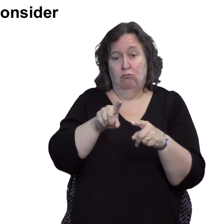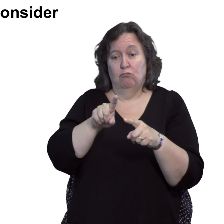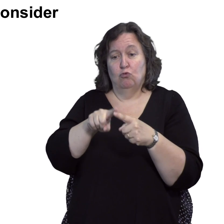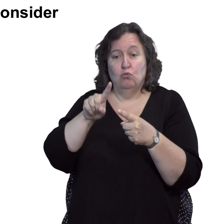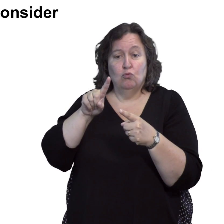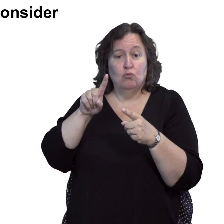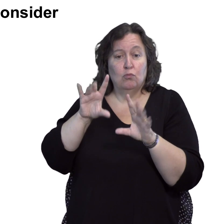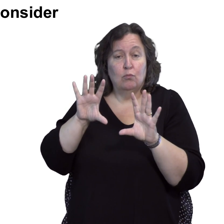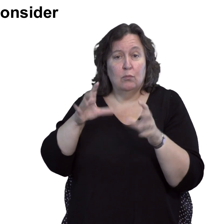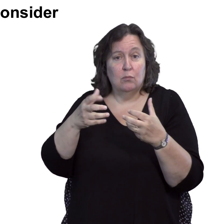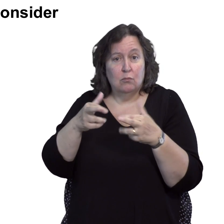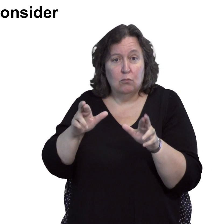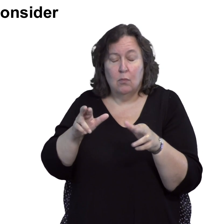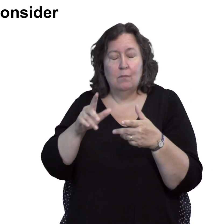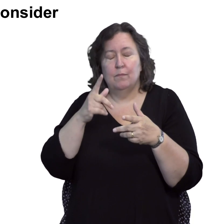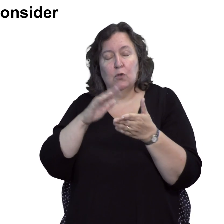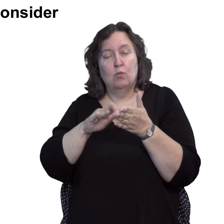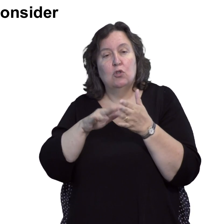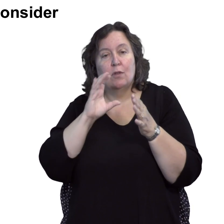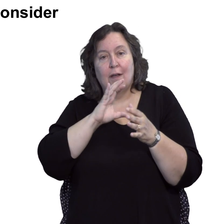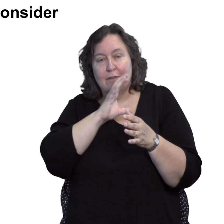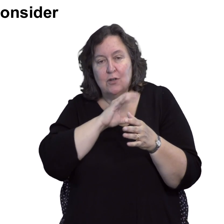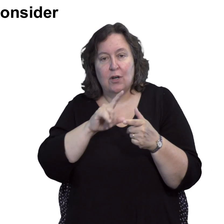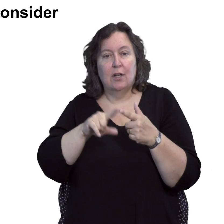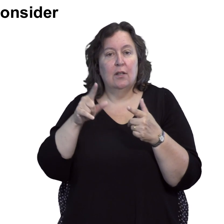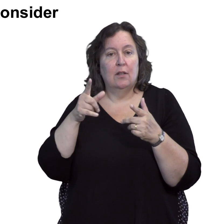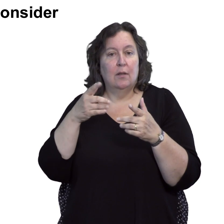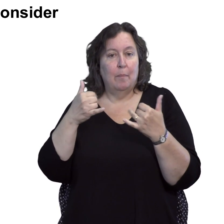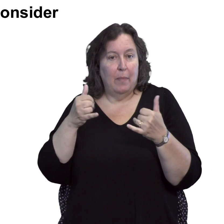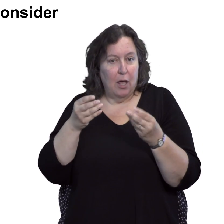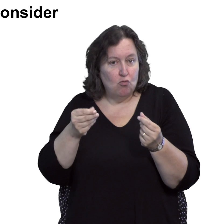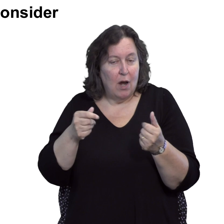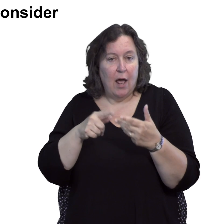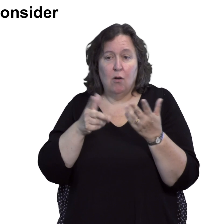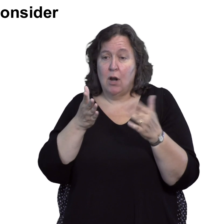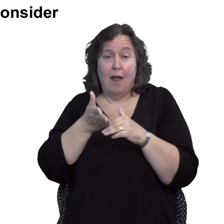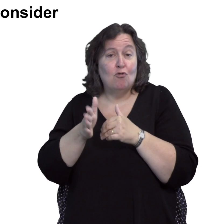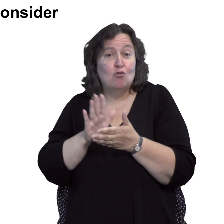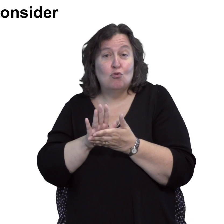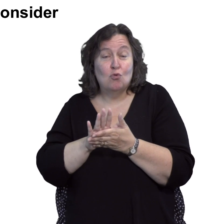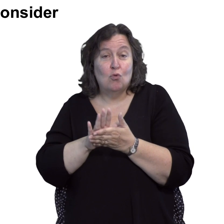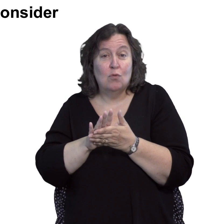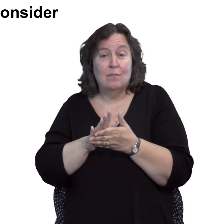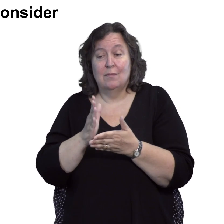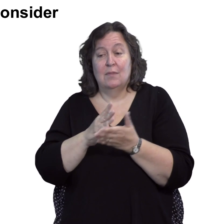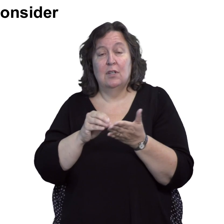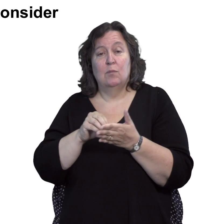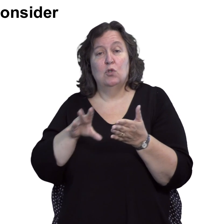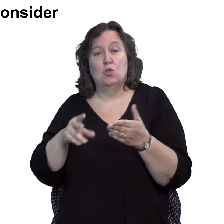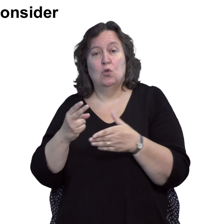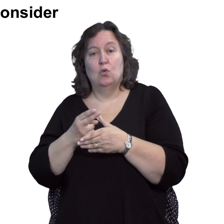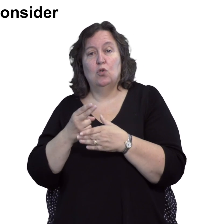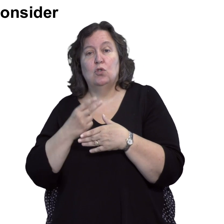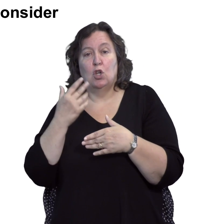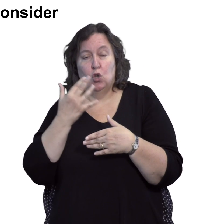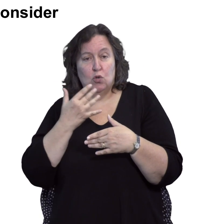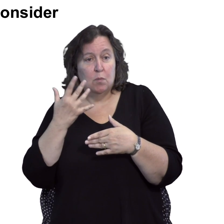lunch and outside of school. For those students using cued speech or American Sign Language,